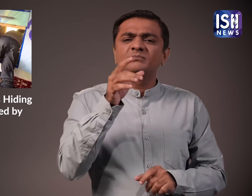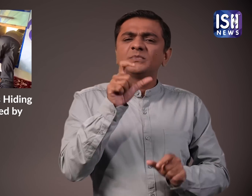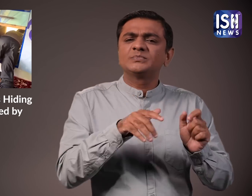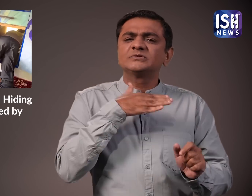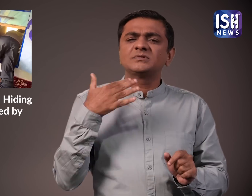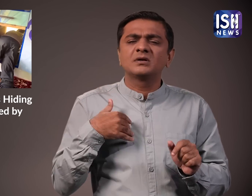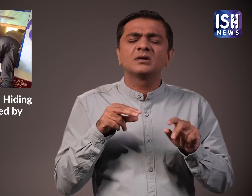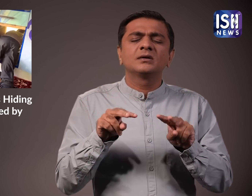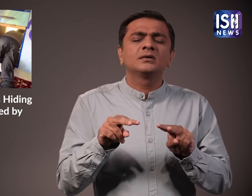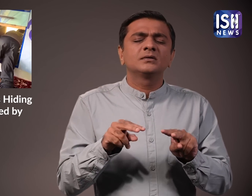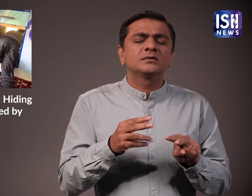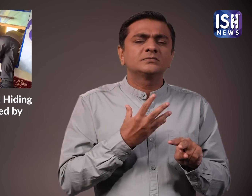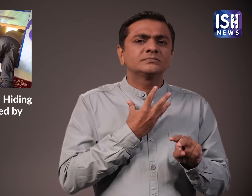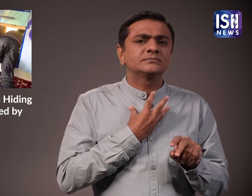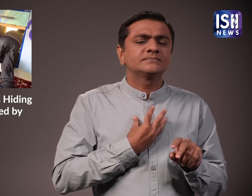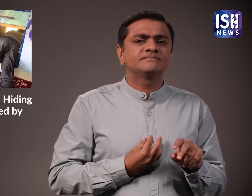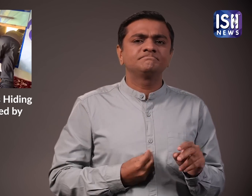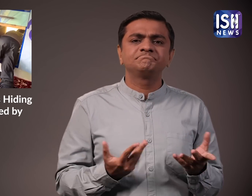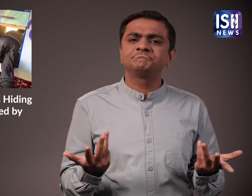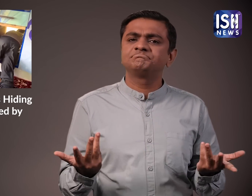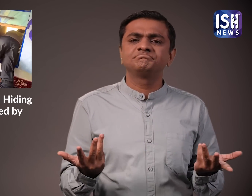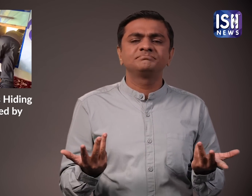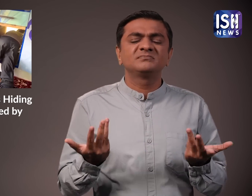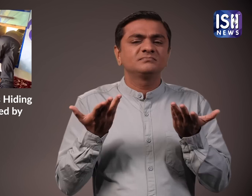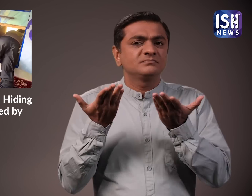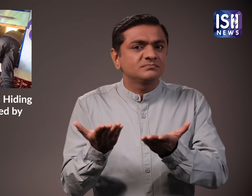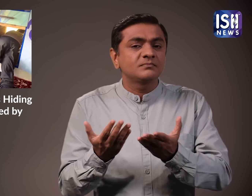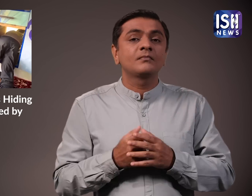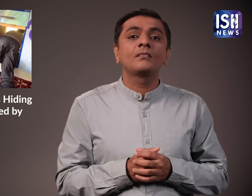But 5 of our soilders lost their lives. Sad!